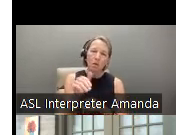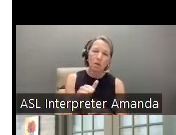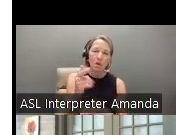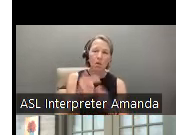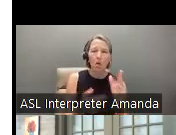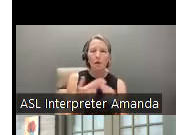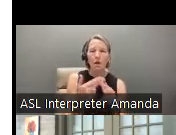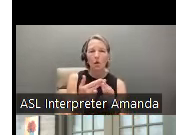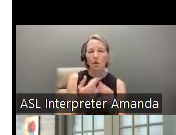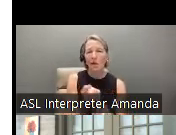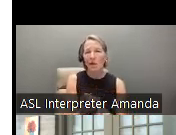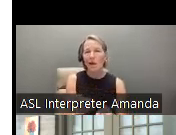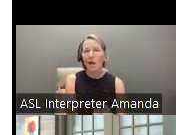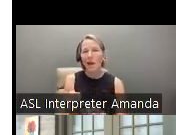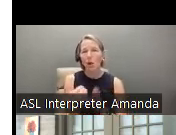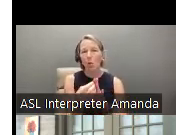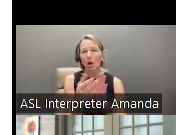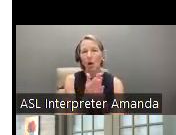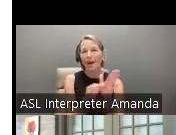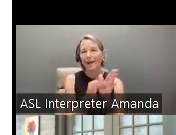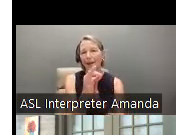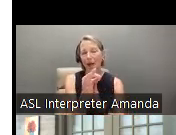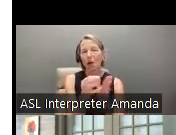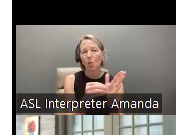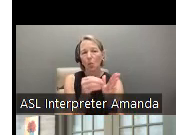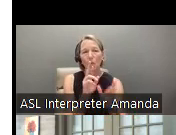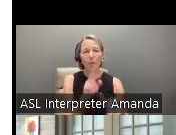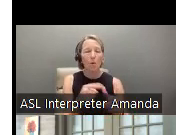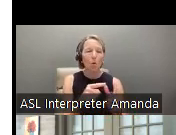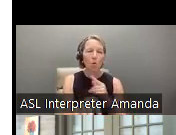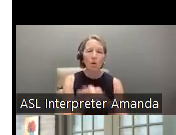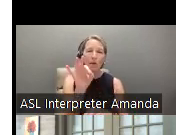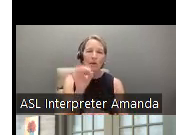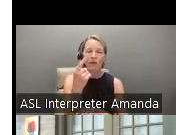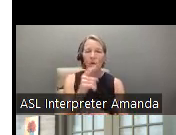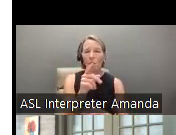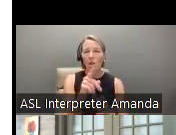it is an annual accounting report or you can be selected for the representative payee you reviewed